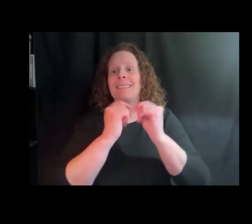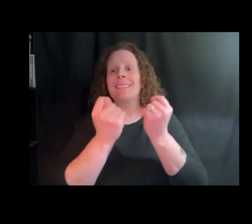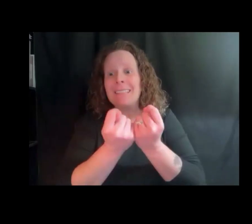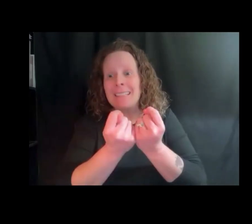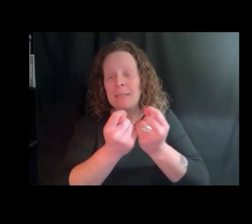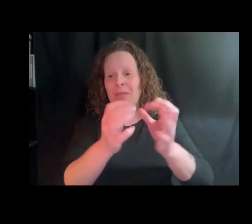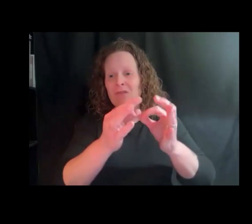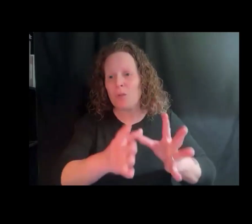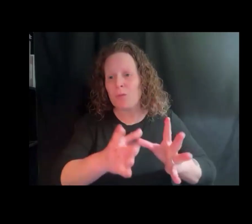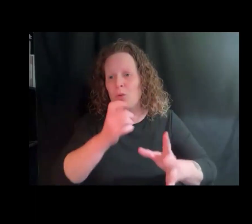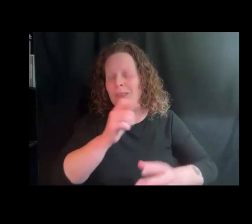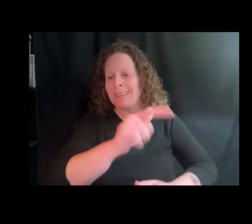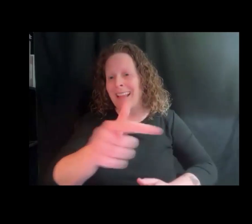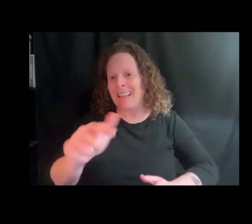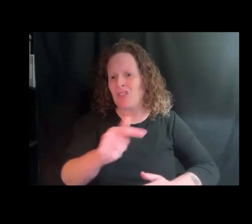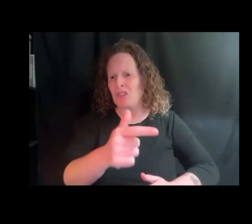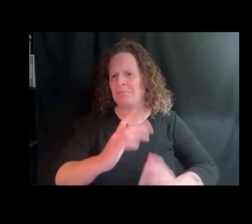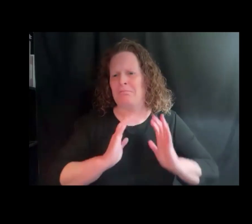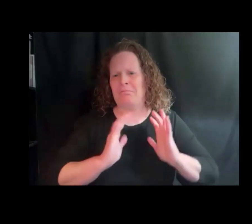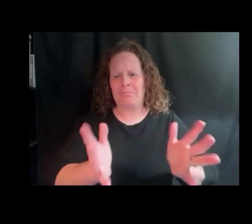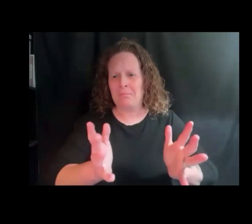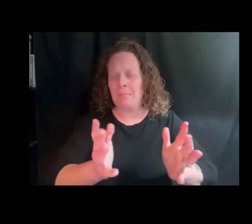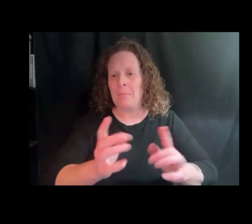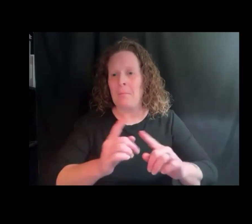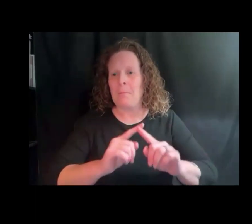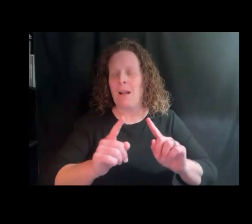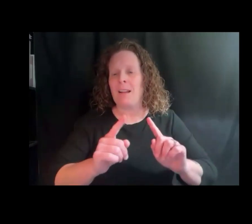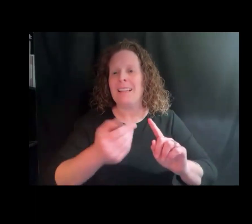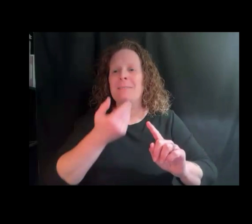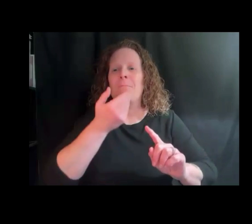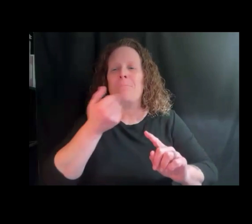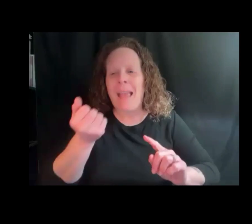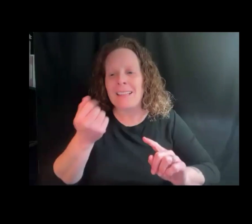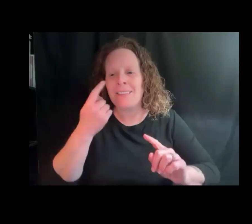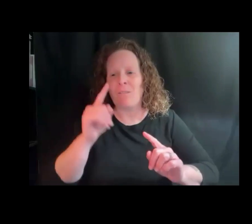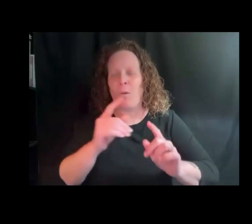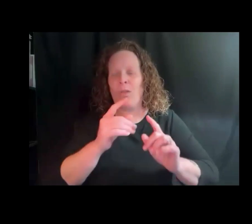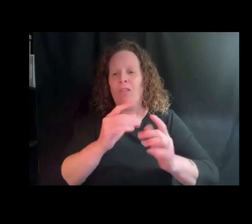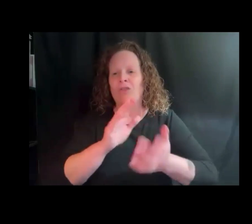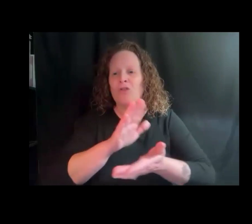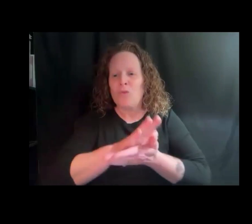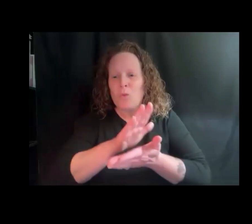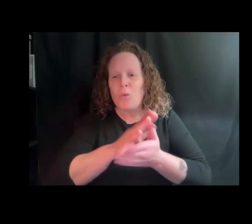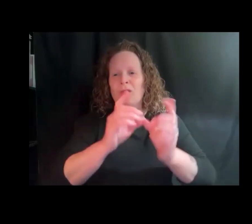expected to do these things unless you have a team of interpreters. They each will take turns being